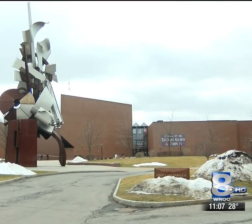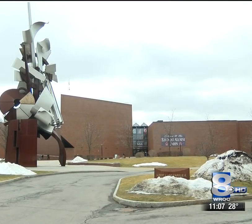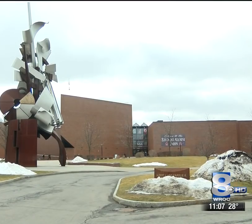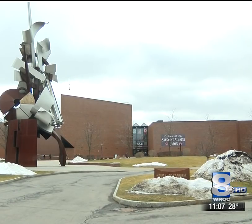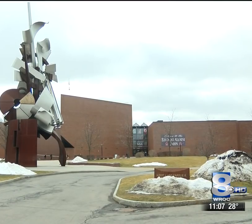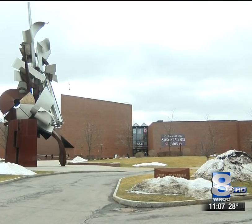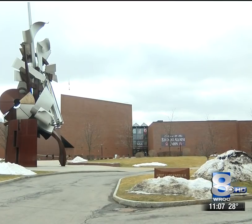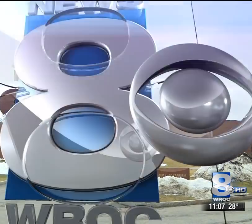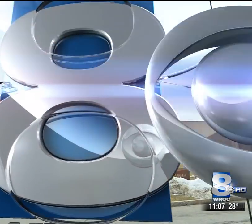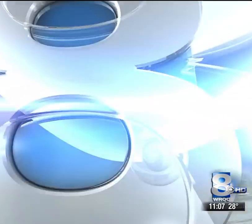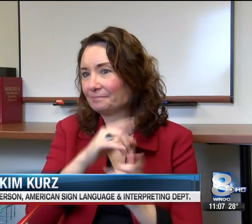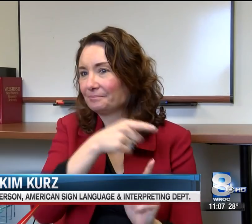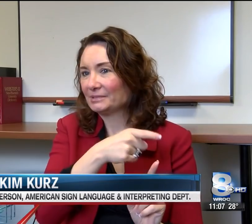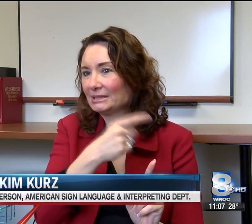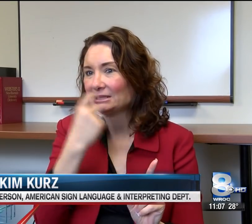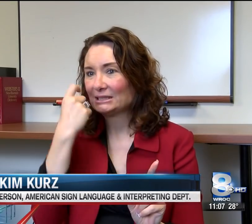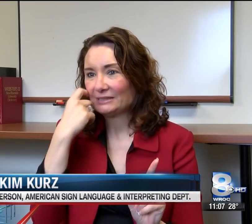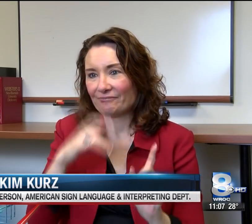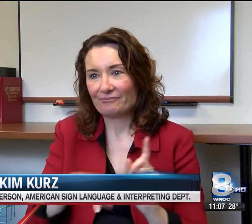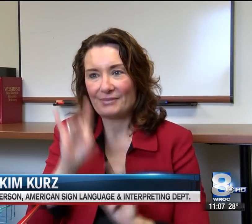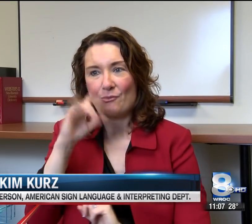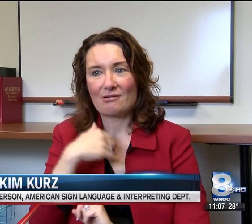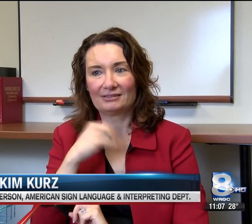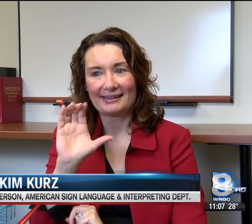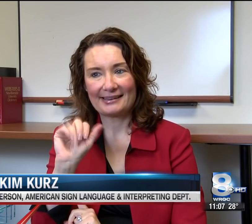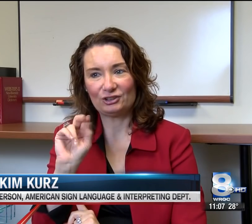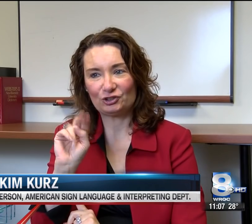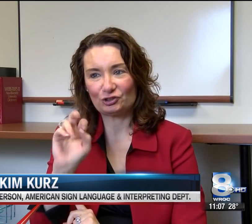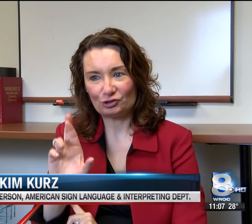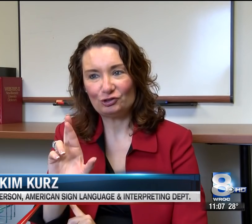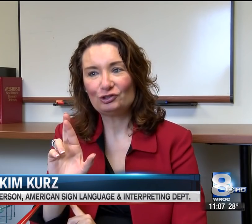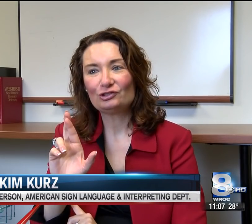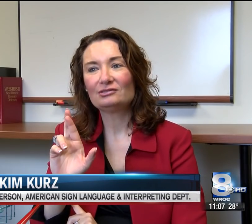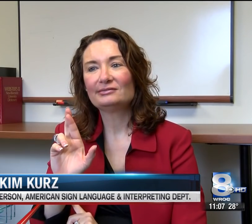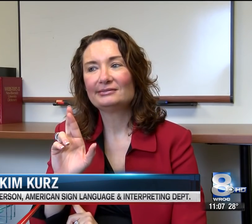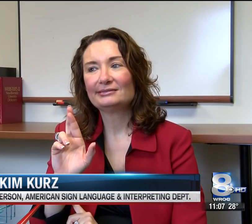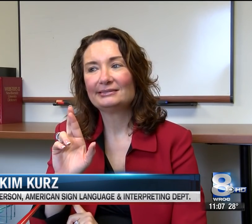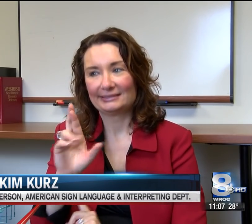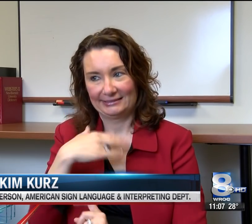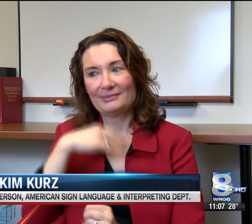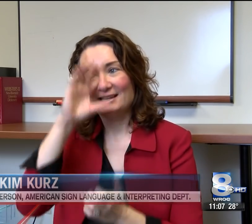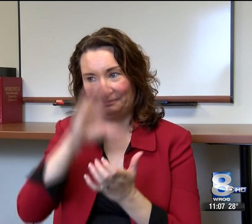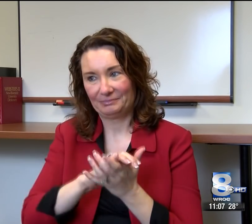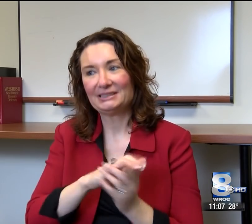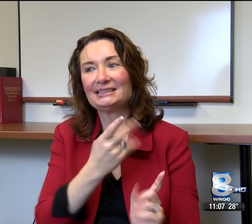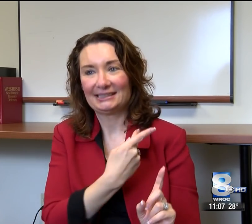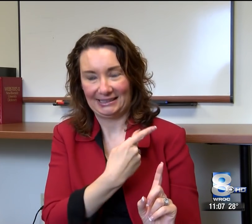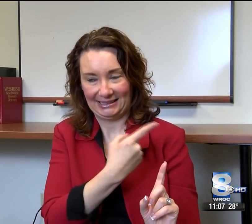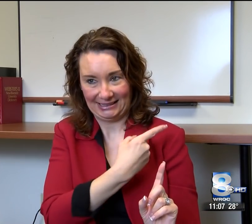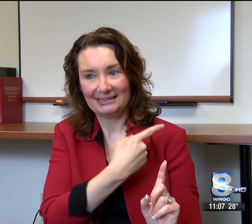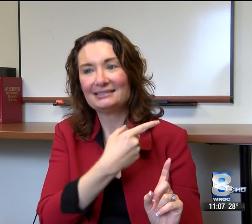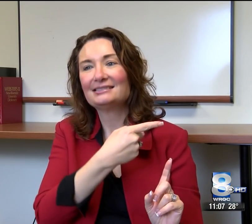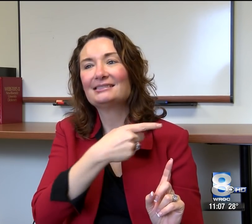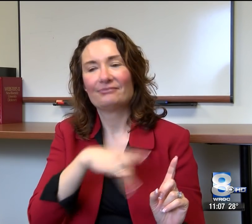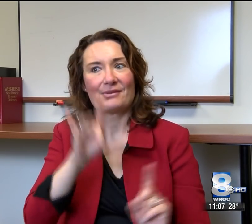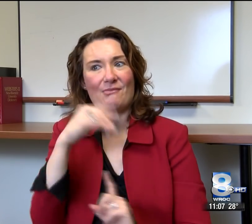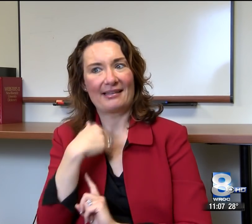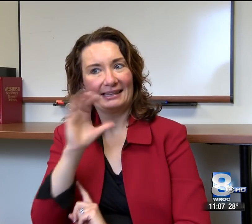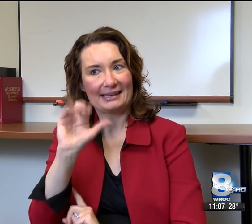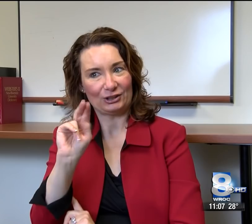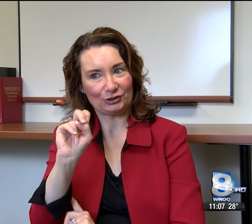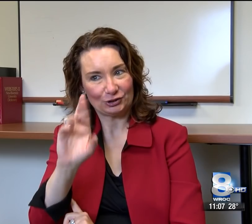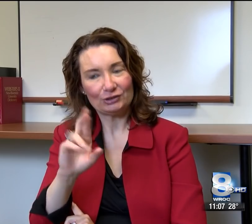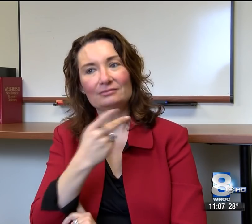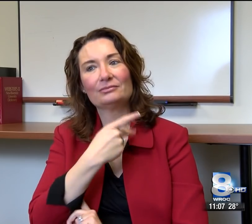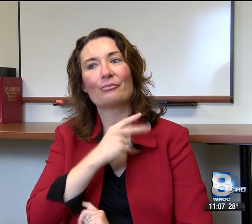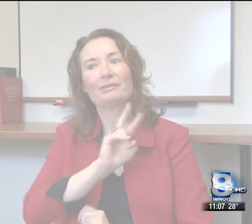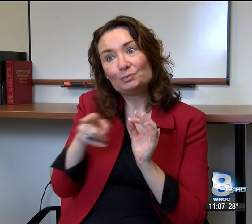(KIM KURZ): I can remember when I was first married I found out my husband had cancer.